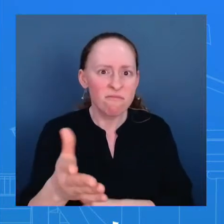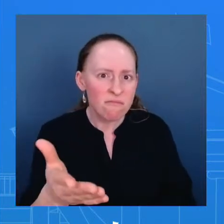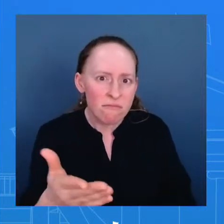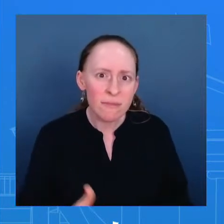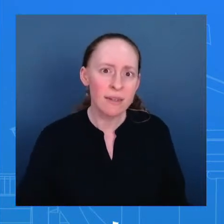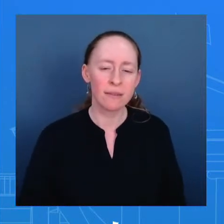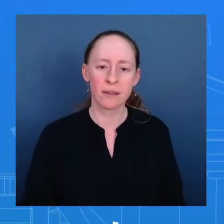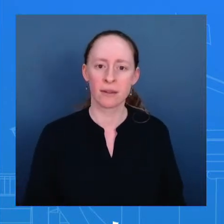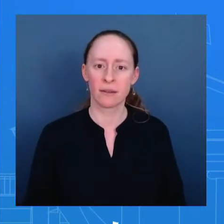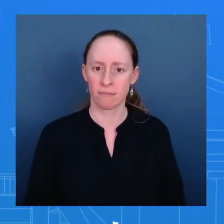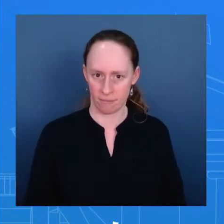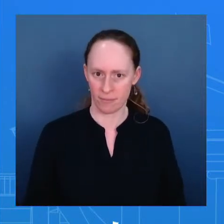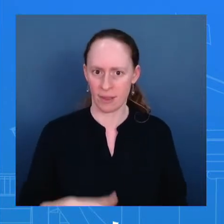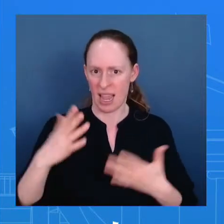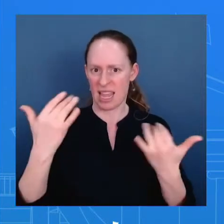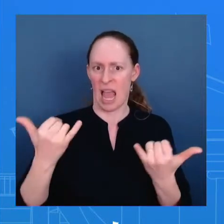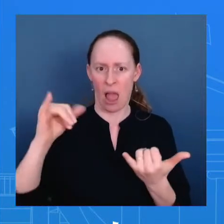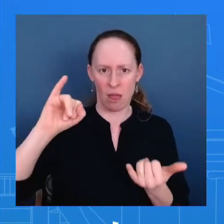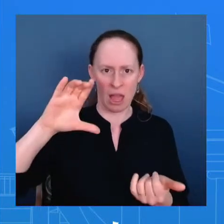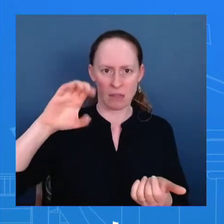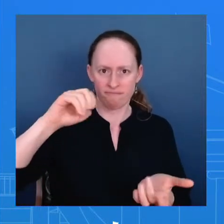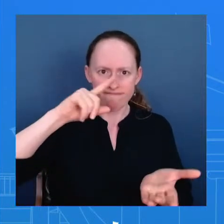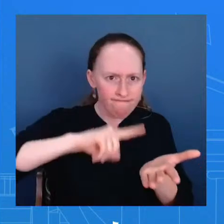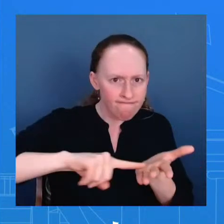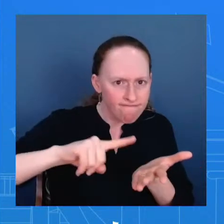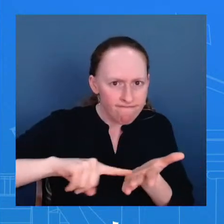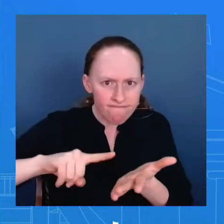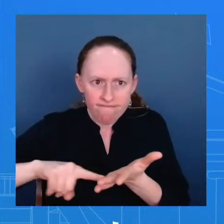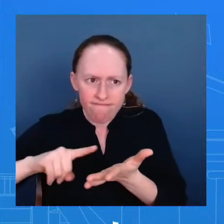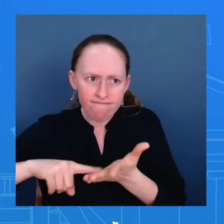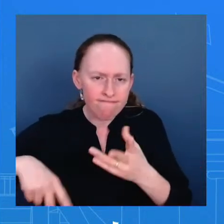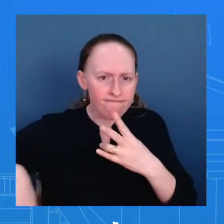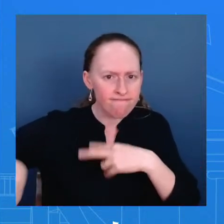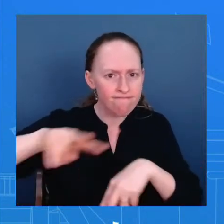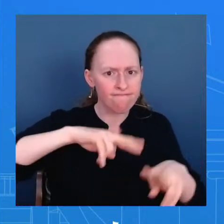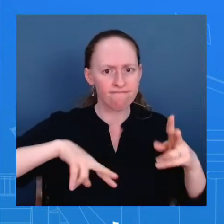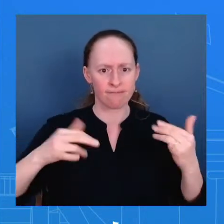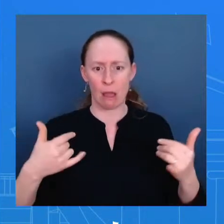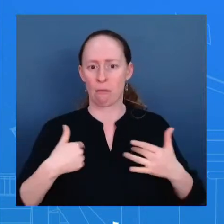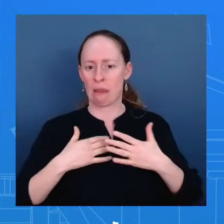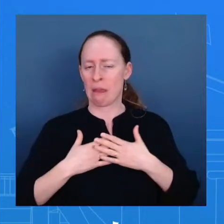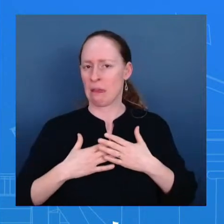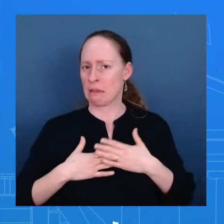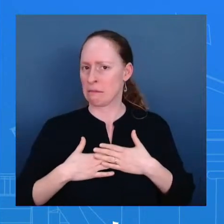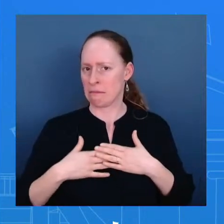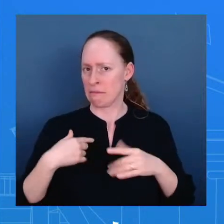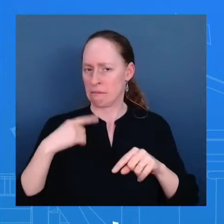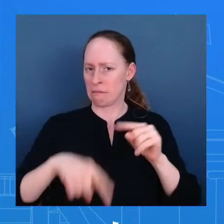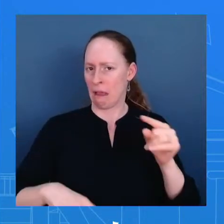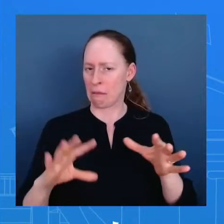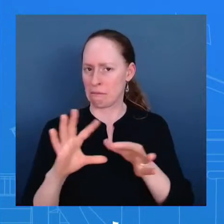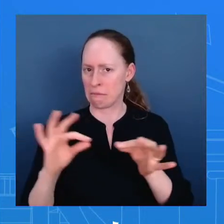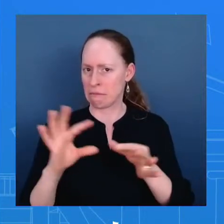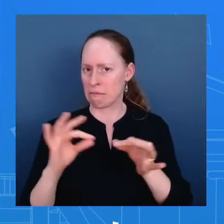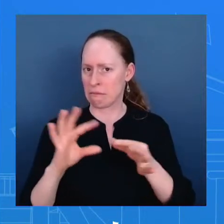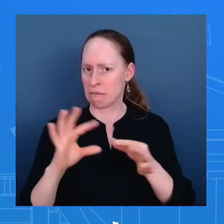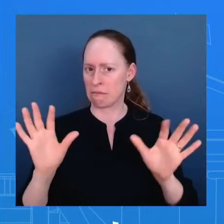so I would have to refer you to ICE. I just can't dive into this because, again, the -- there is a law enforcement ma- -- this is a law enforcement matter.